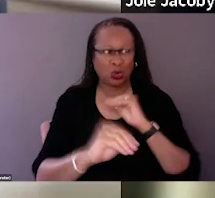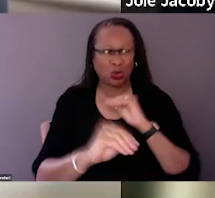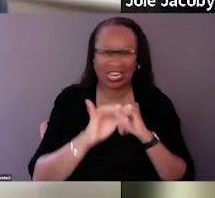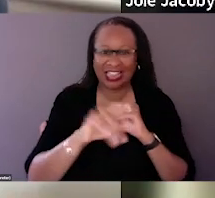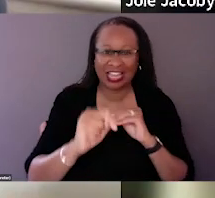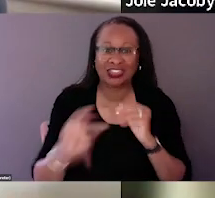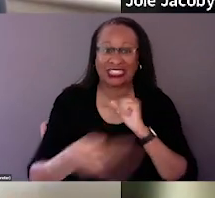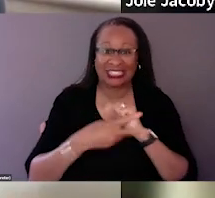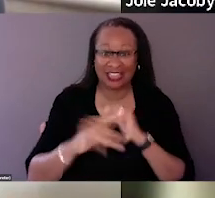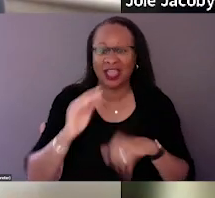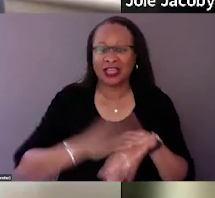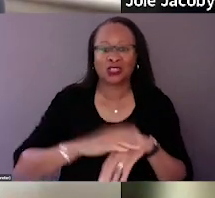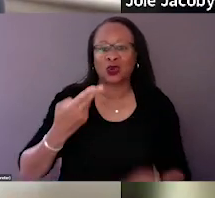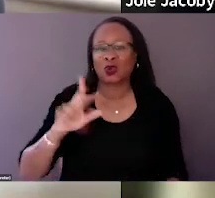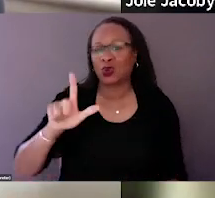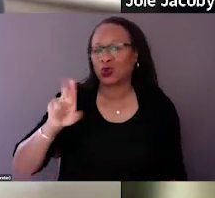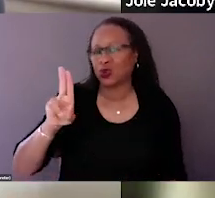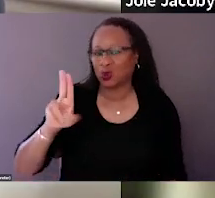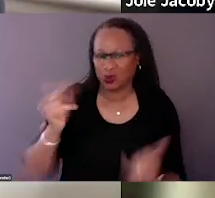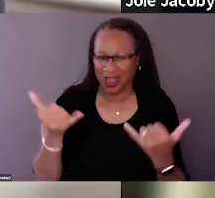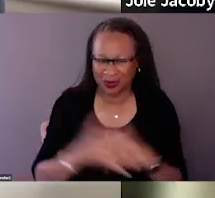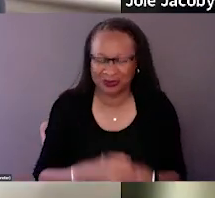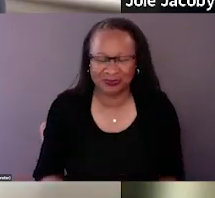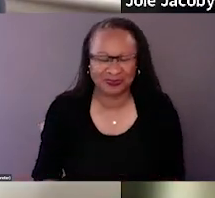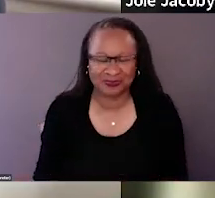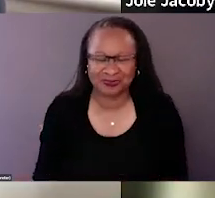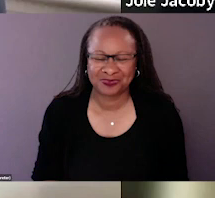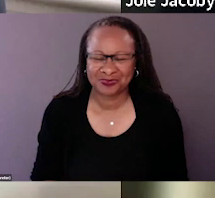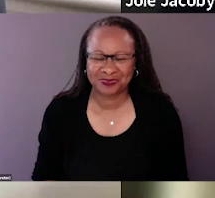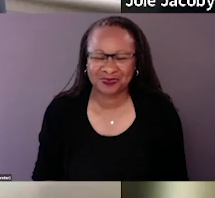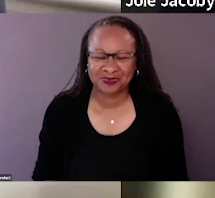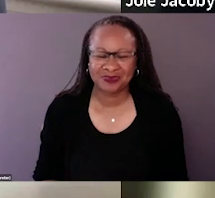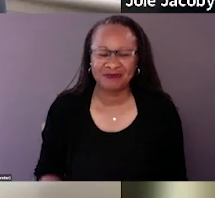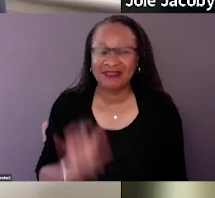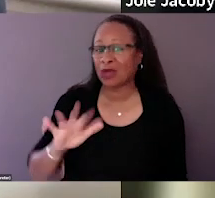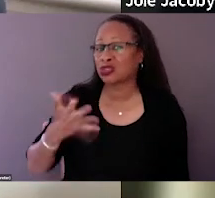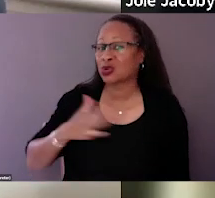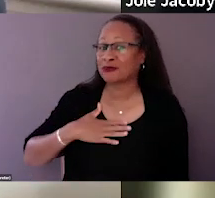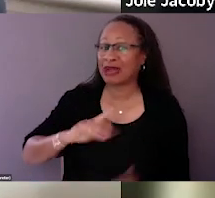It's on Hulu now, so. No, that was my initial fire for doing it,